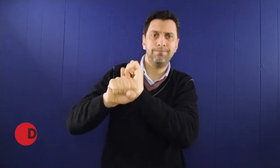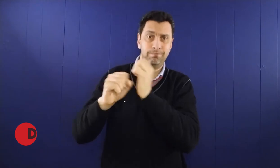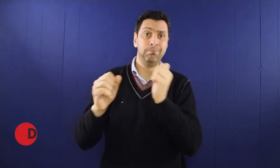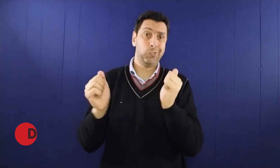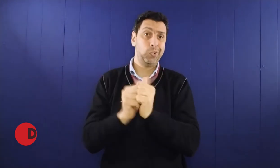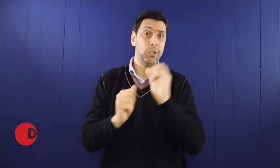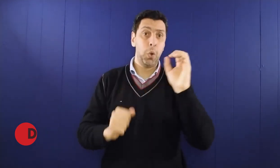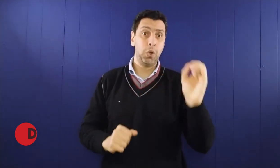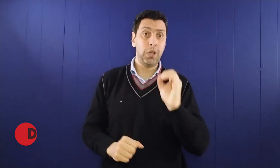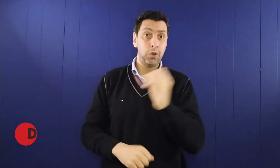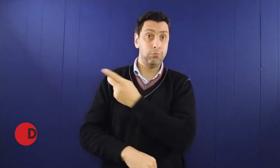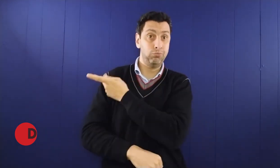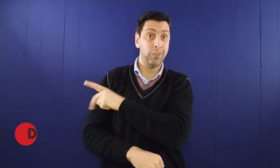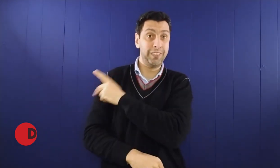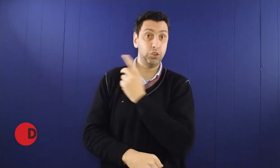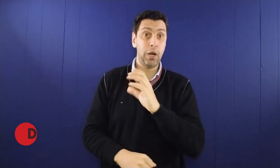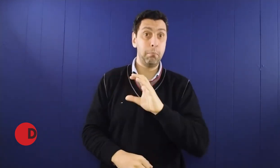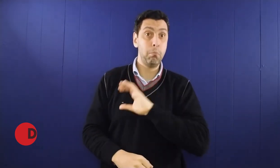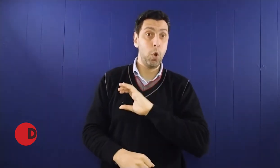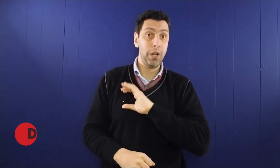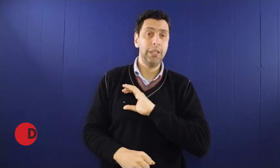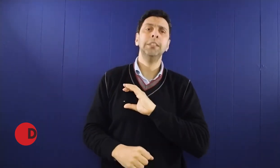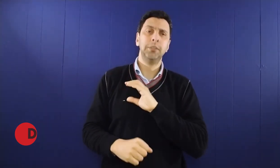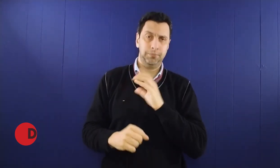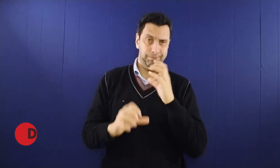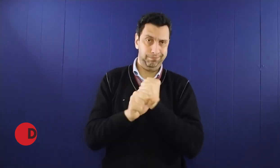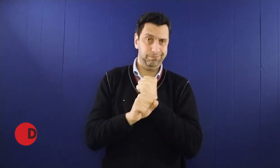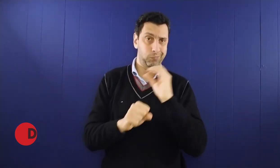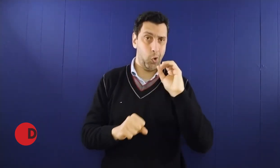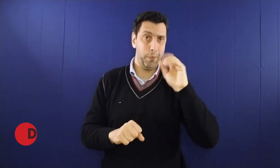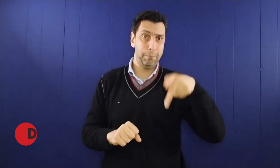working with Ontario Provincial Police (OPP).